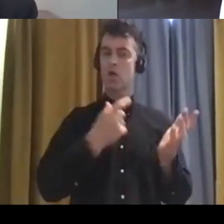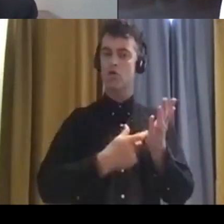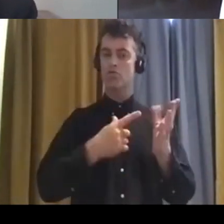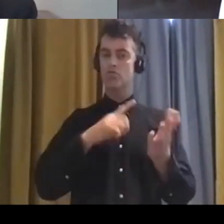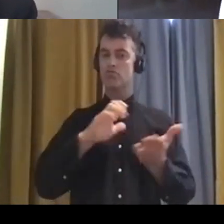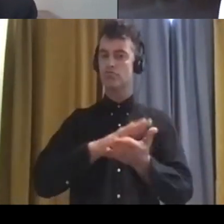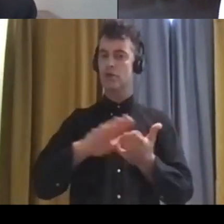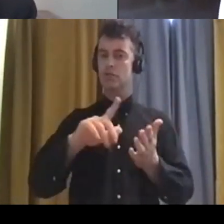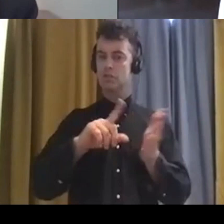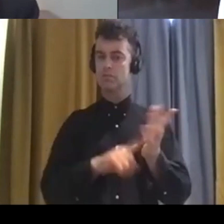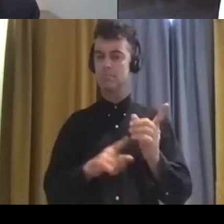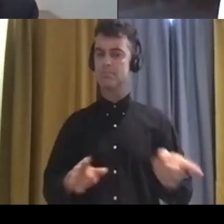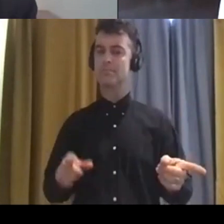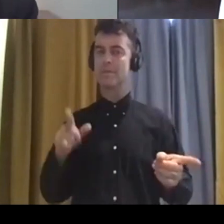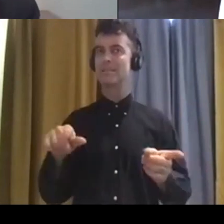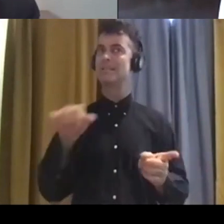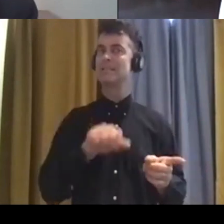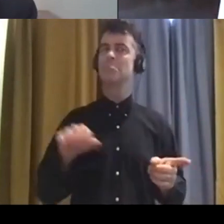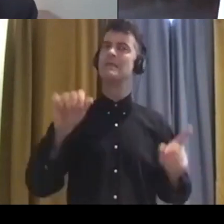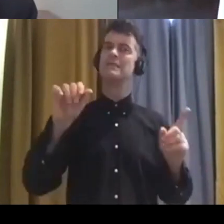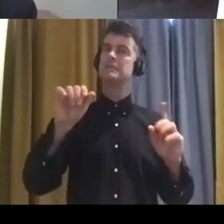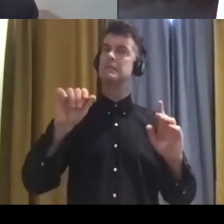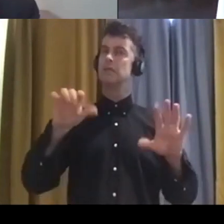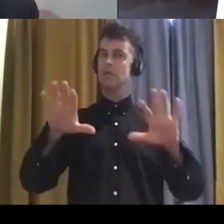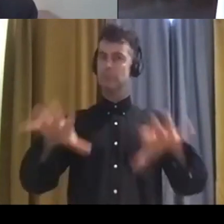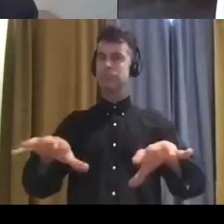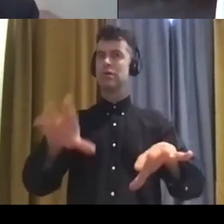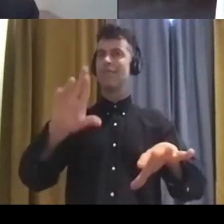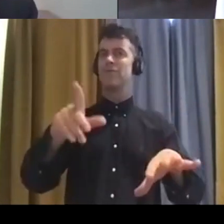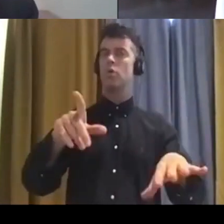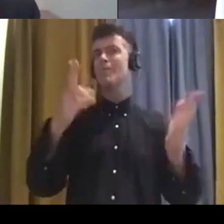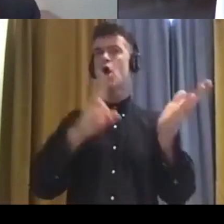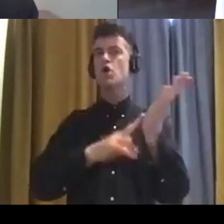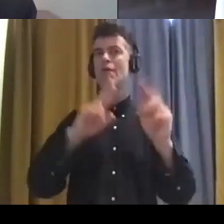to be this is the space for not-for-profits and and I know certainly with my conversations